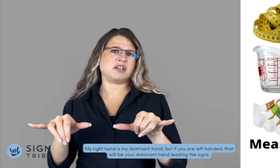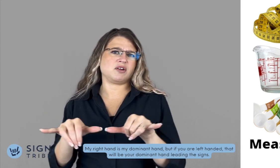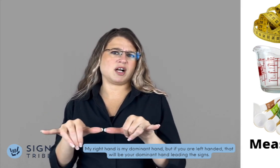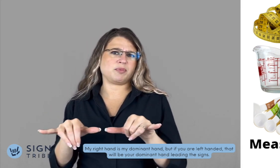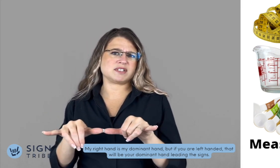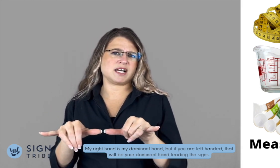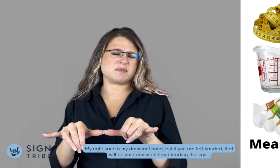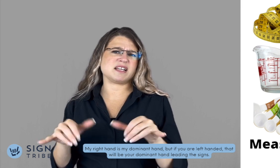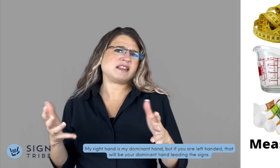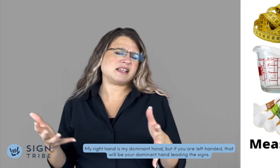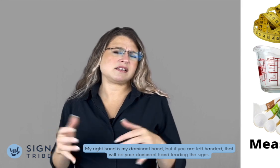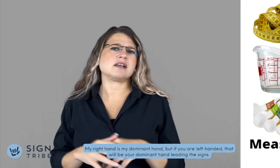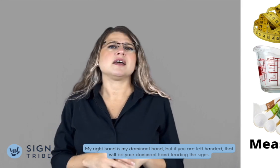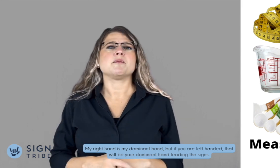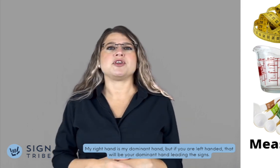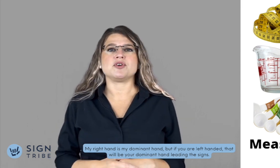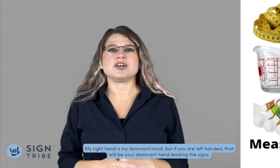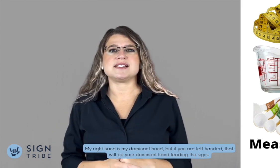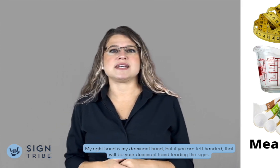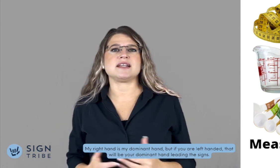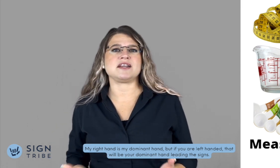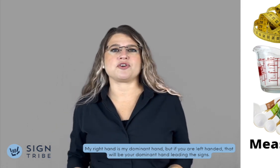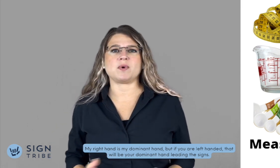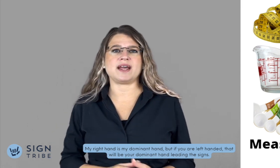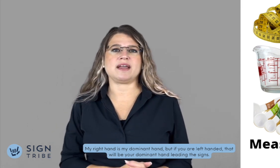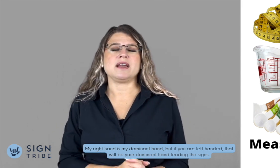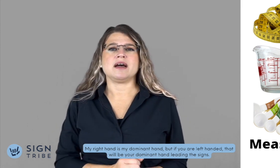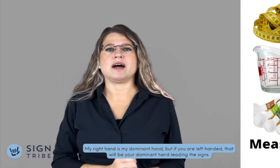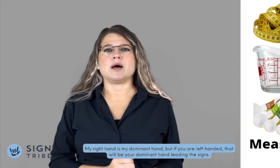you know, a couple of times like this, but you could see it either way, um,